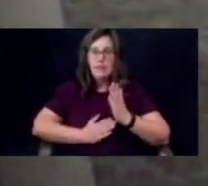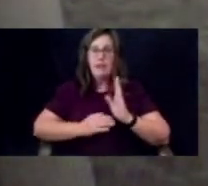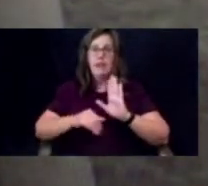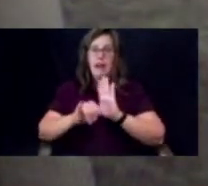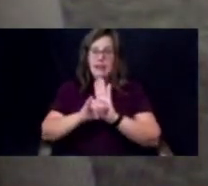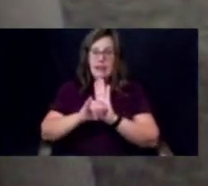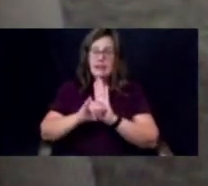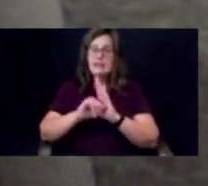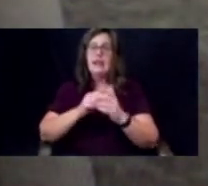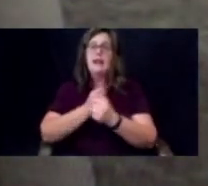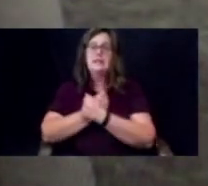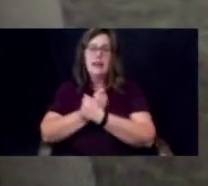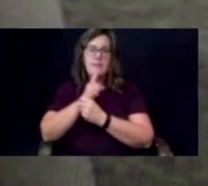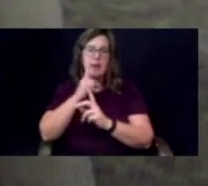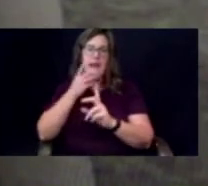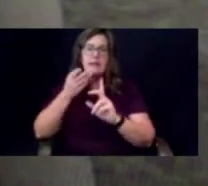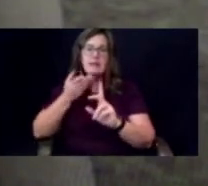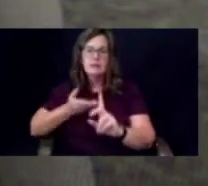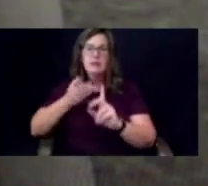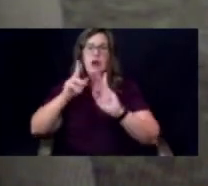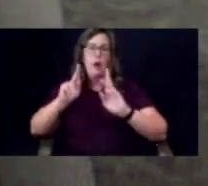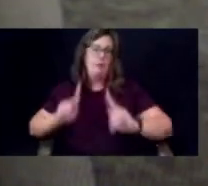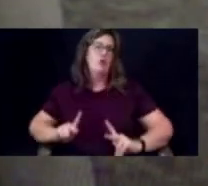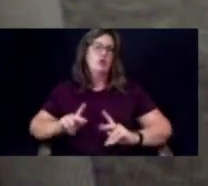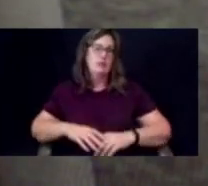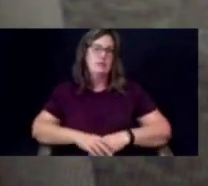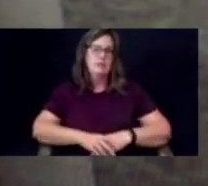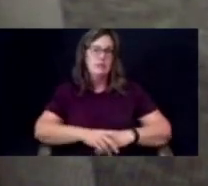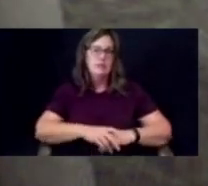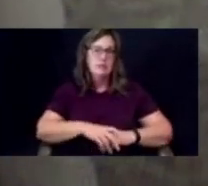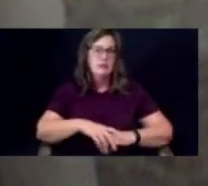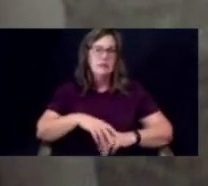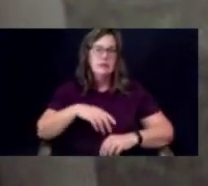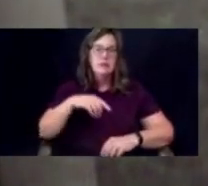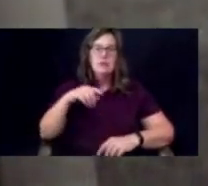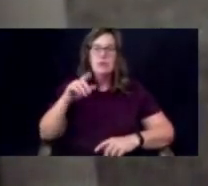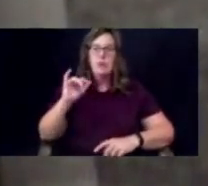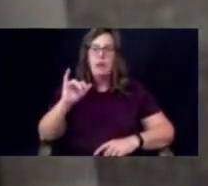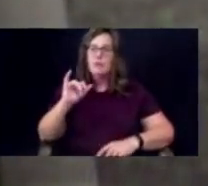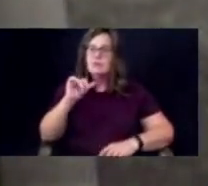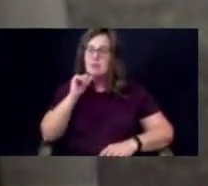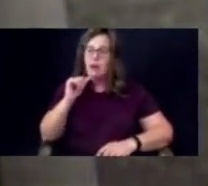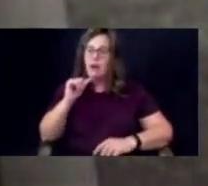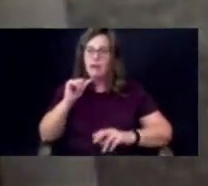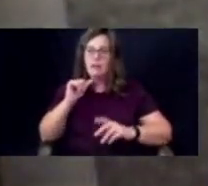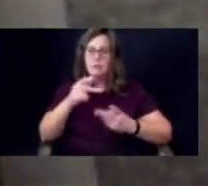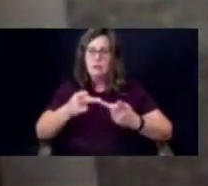and that was something i found in mcc which was not a place i chose to go to prior um because of